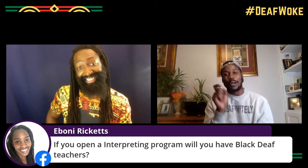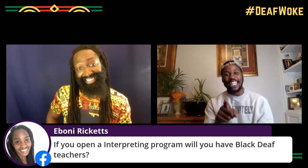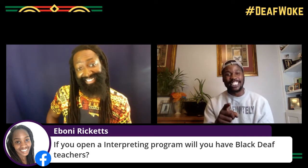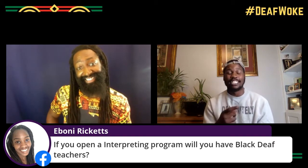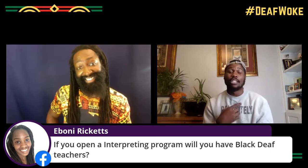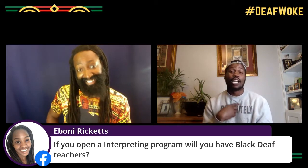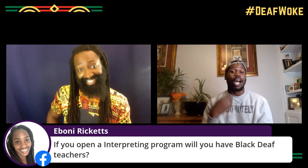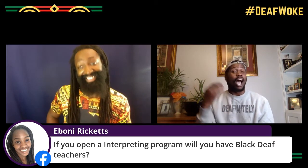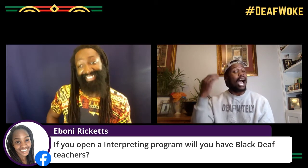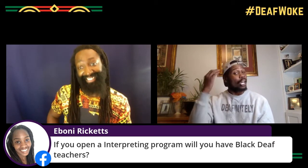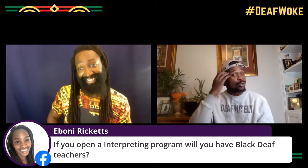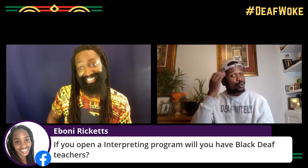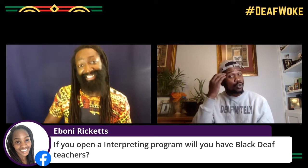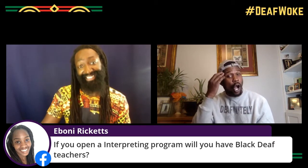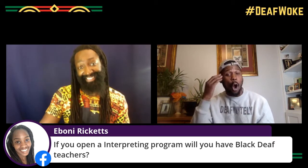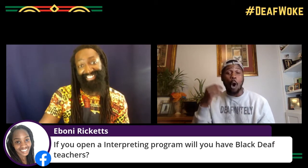Definitely, yeah. It's a good question.